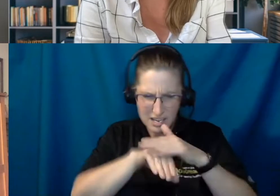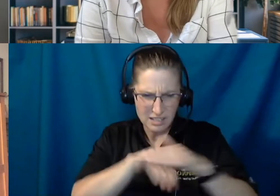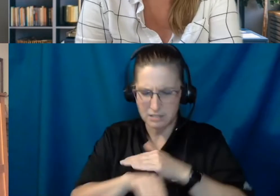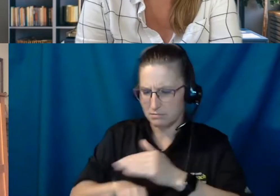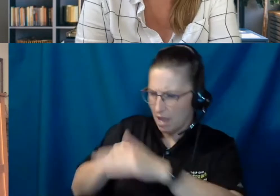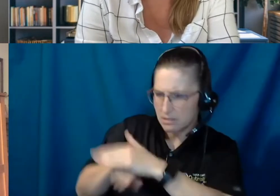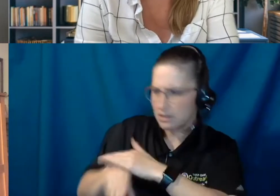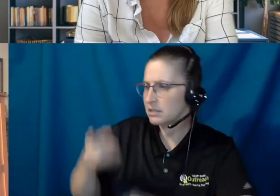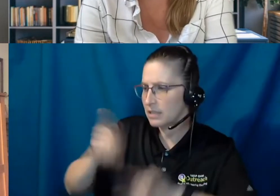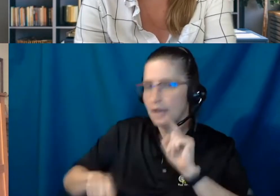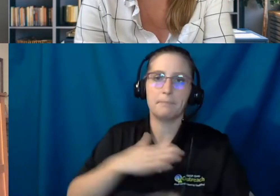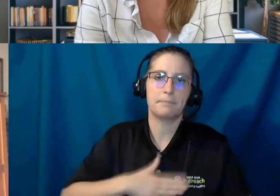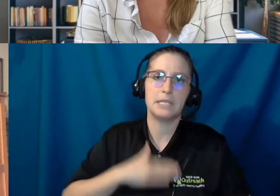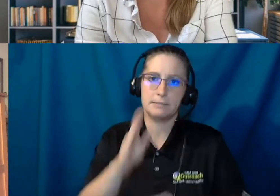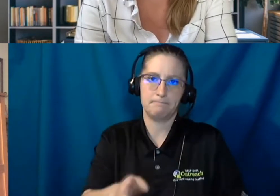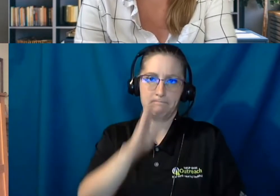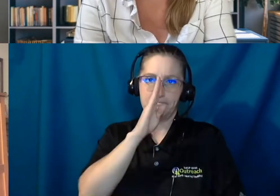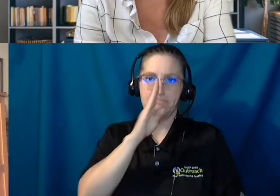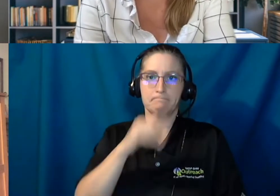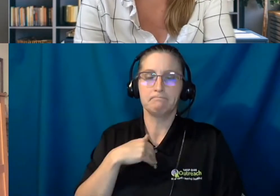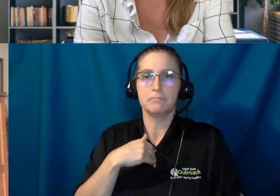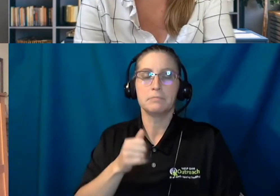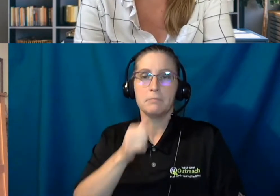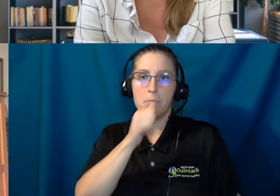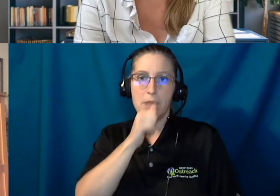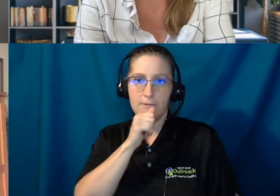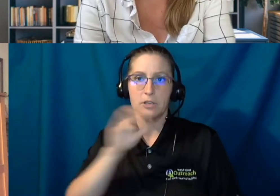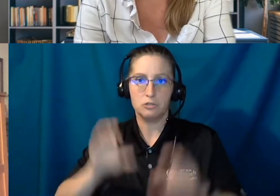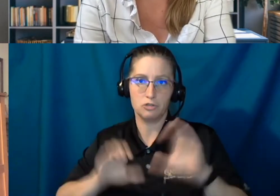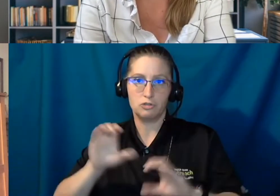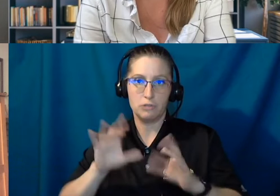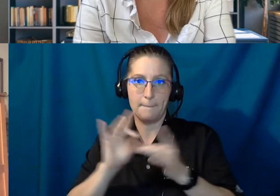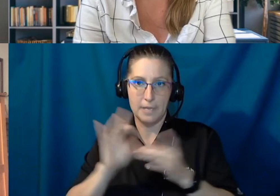feel free to send me a private chat message and I will do my best to help troubleshoot